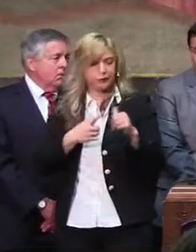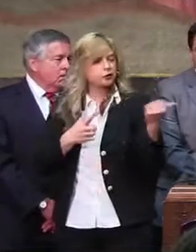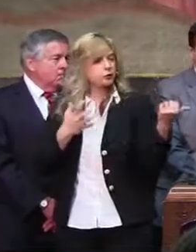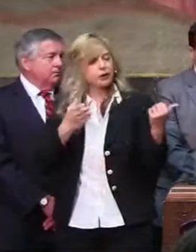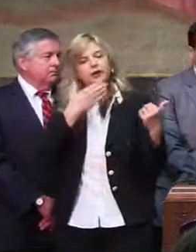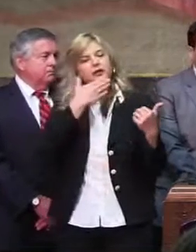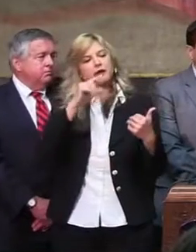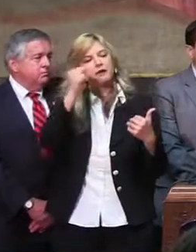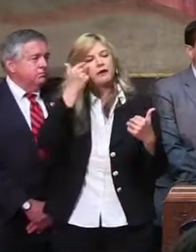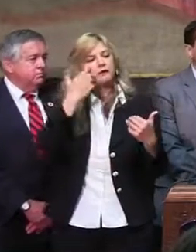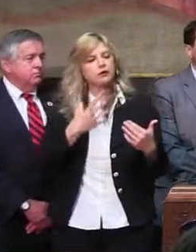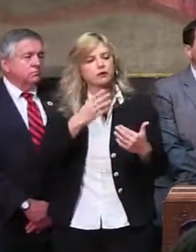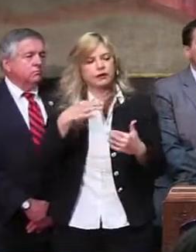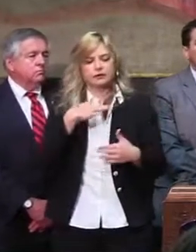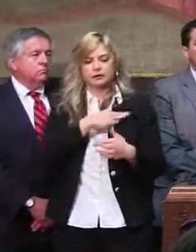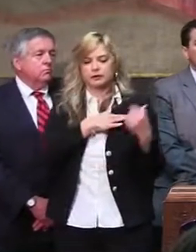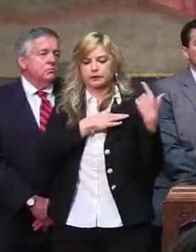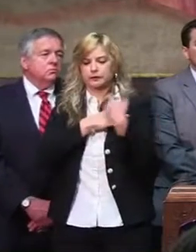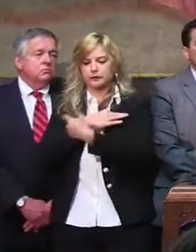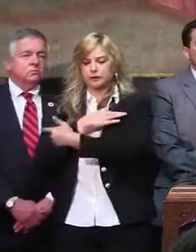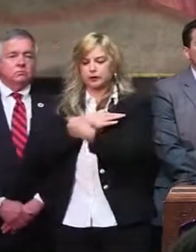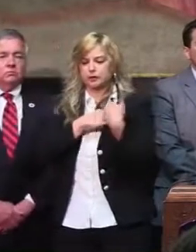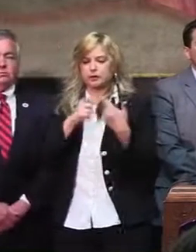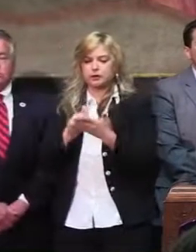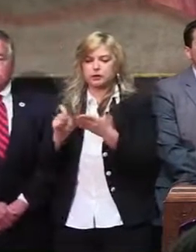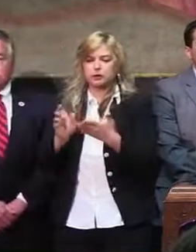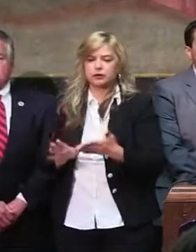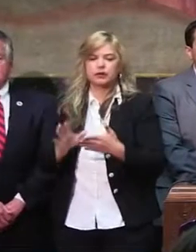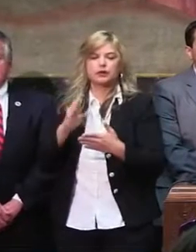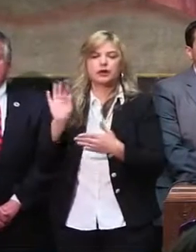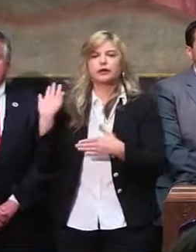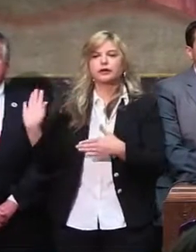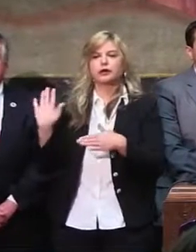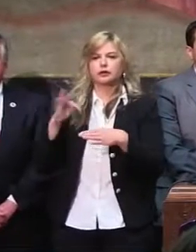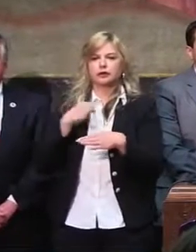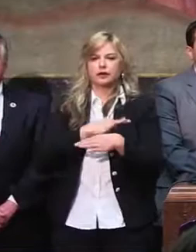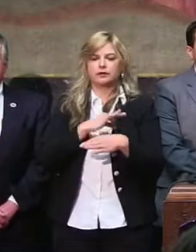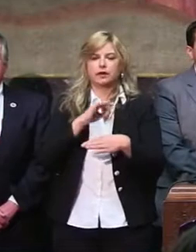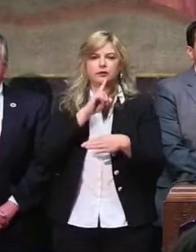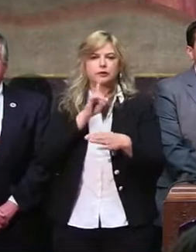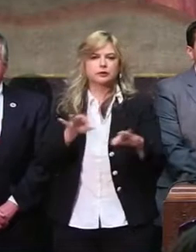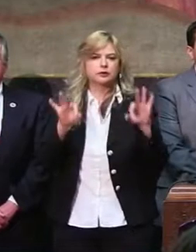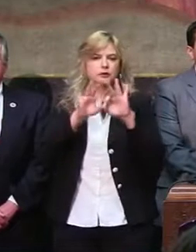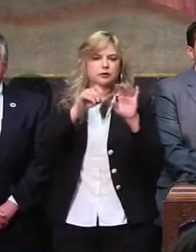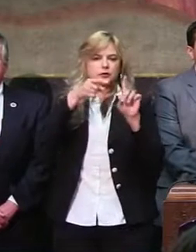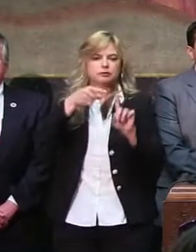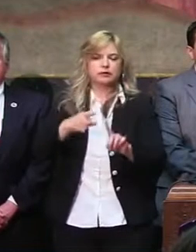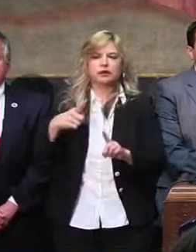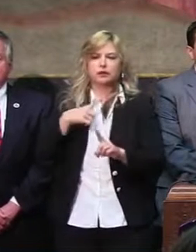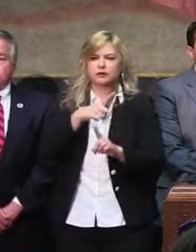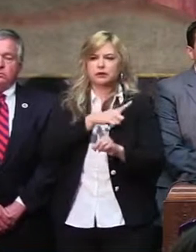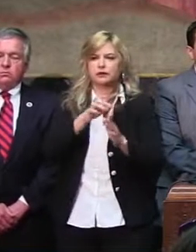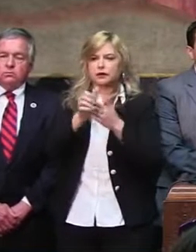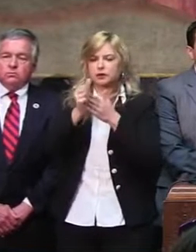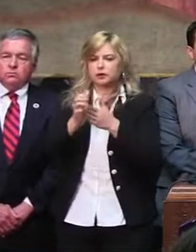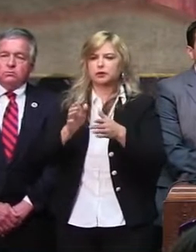governors and his staff, the secretary and his staff and the key legislative leaders who are working with the district attorneys